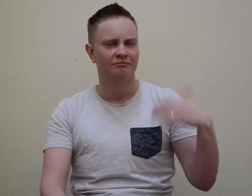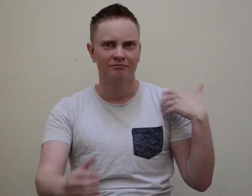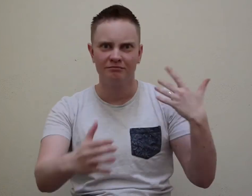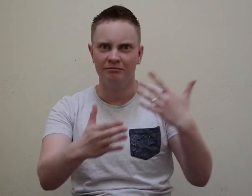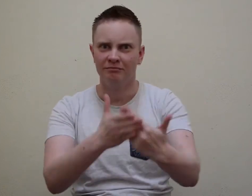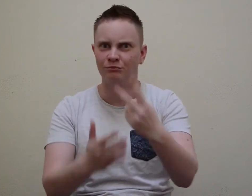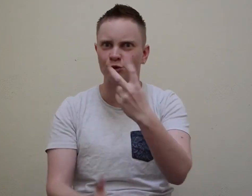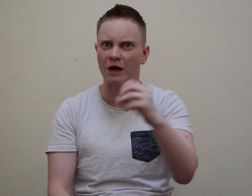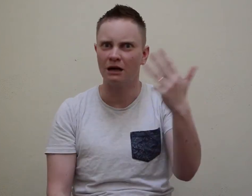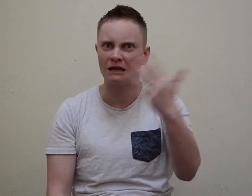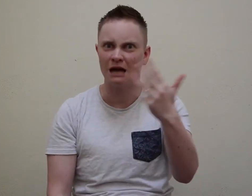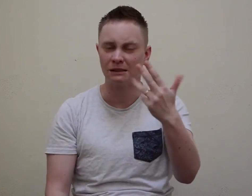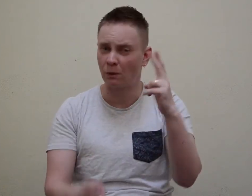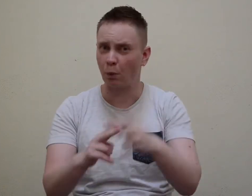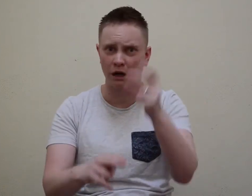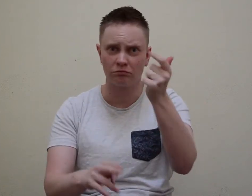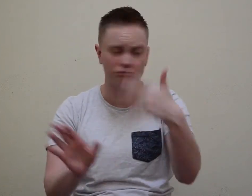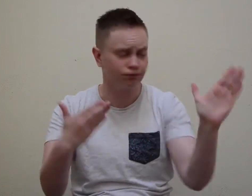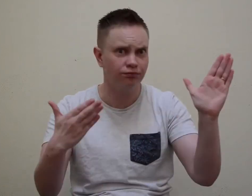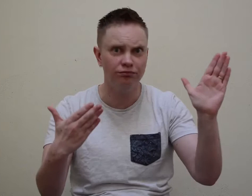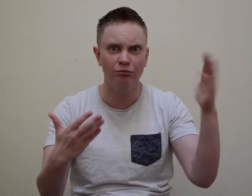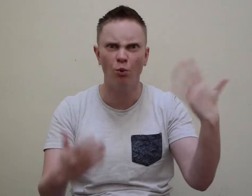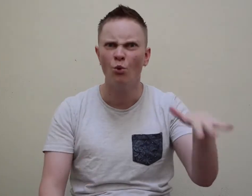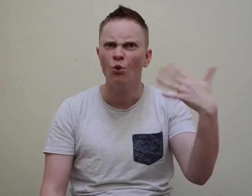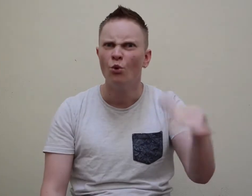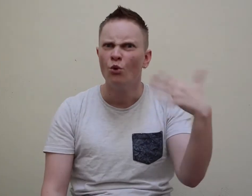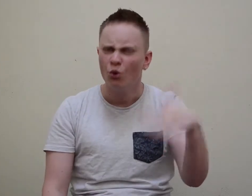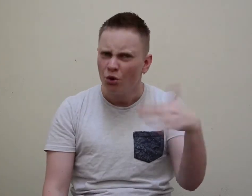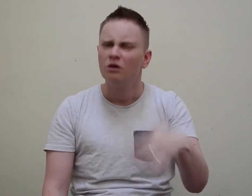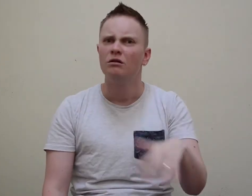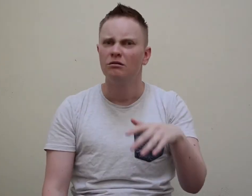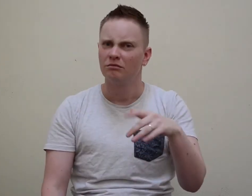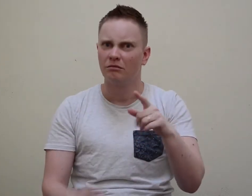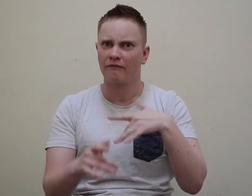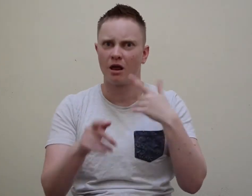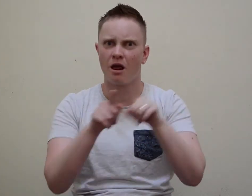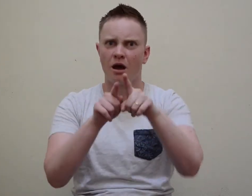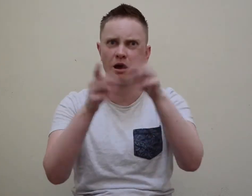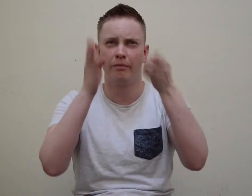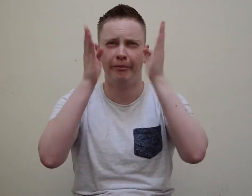How like 2019, it just flew by, it was so quick. And I felt like